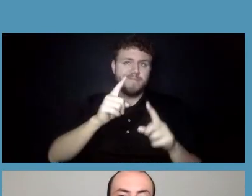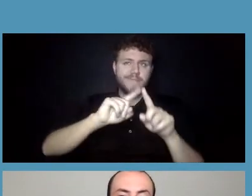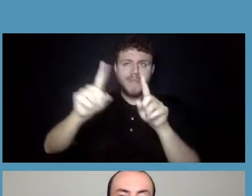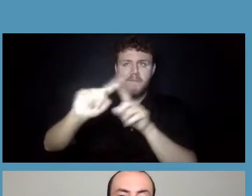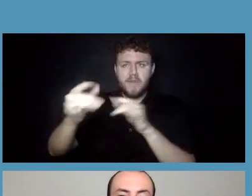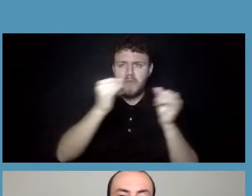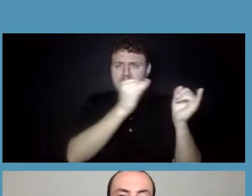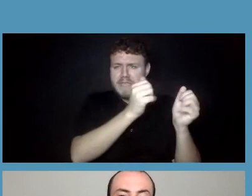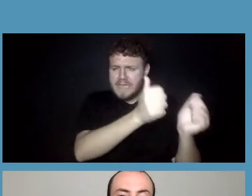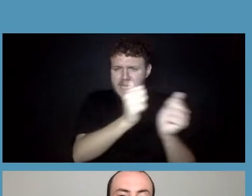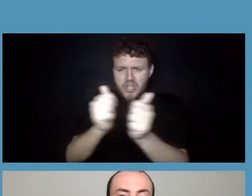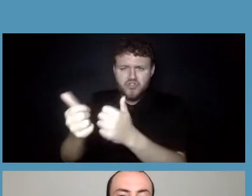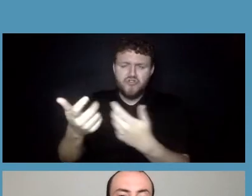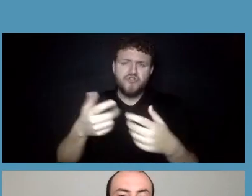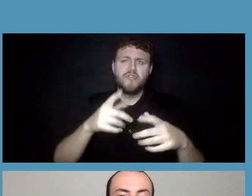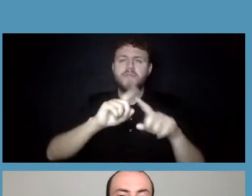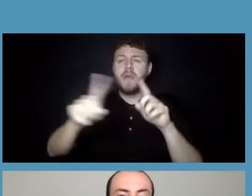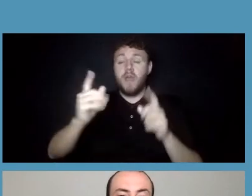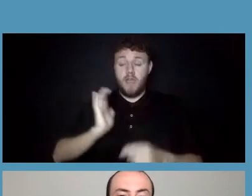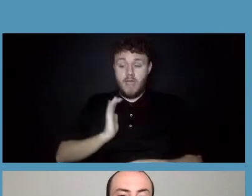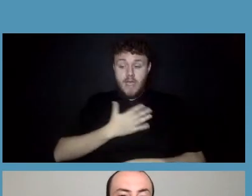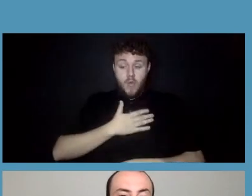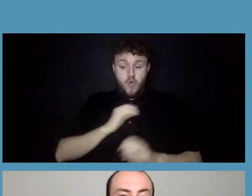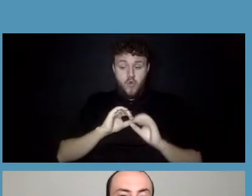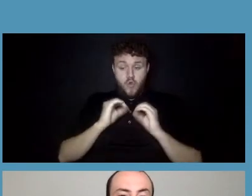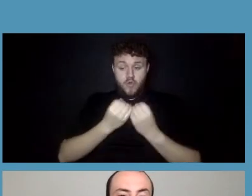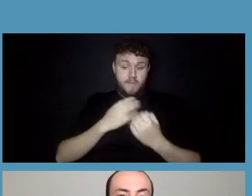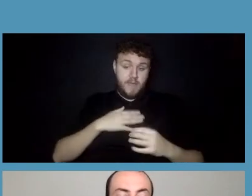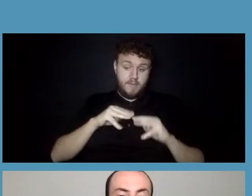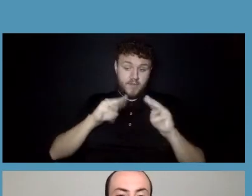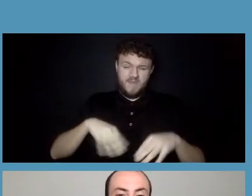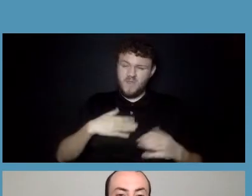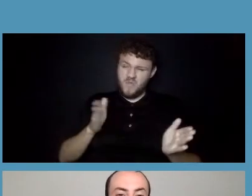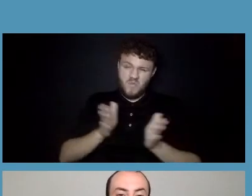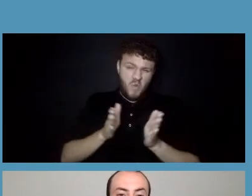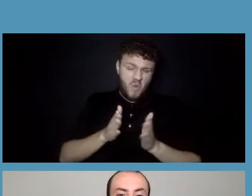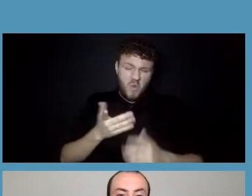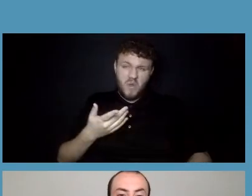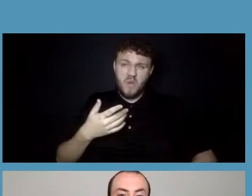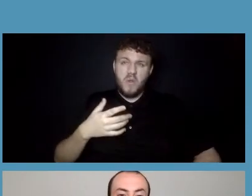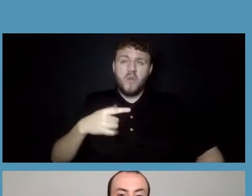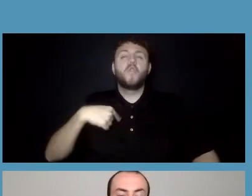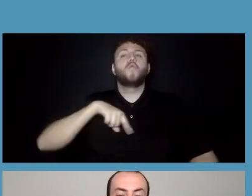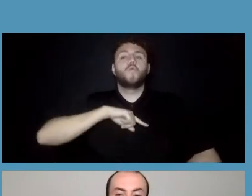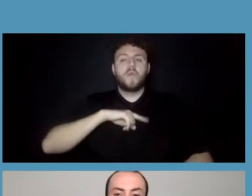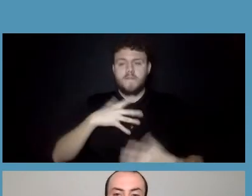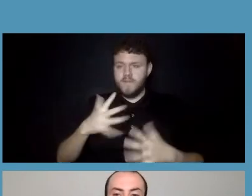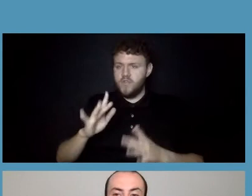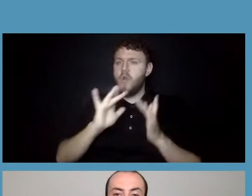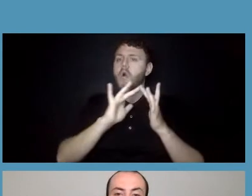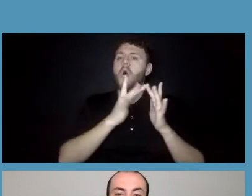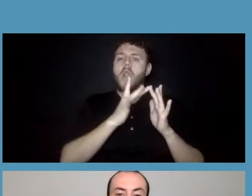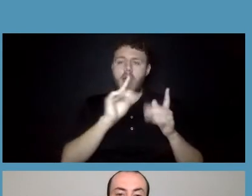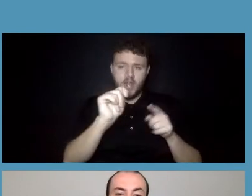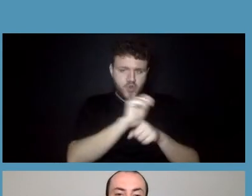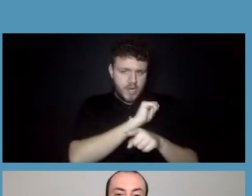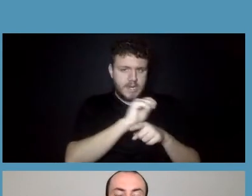organization. For us, we are a small organization, we did some online training. We had to have